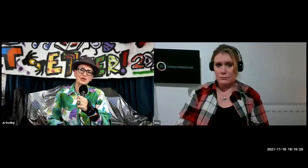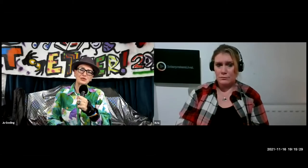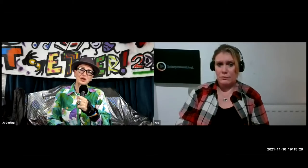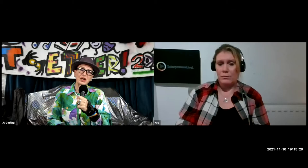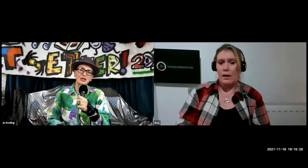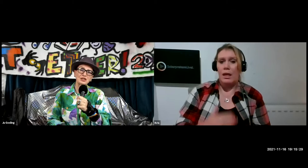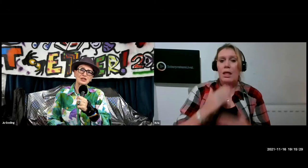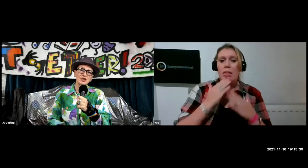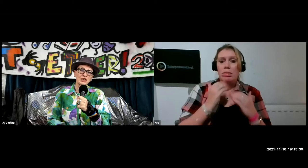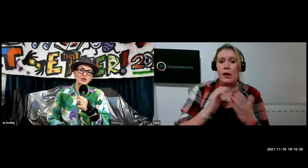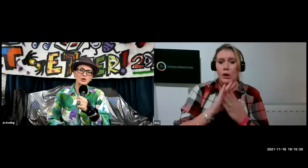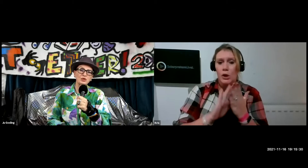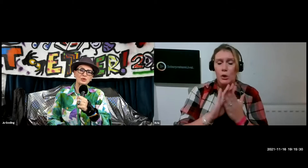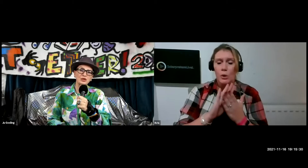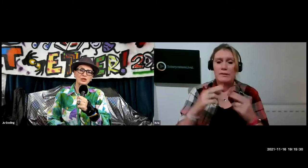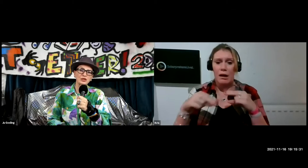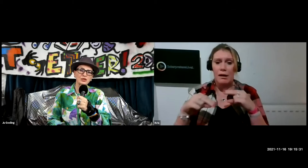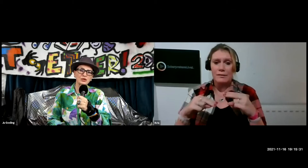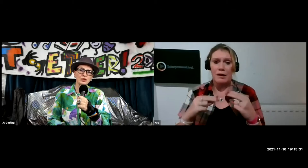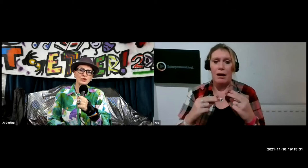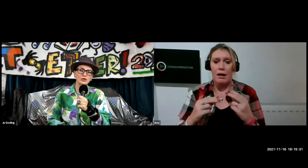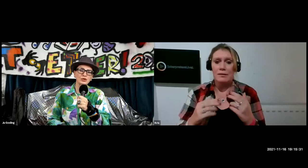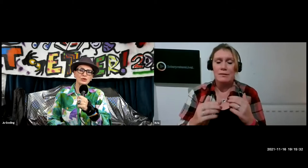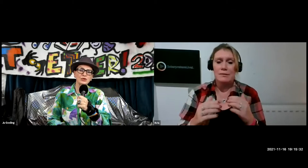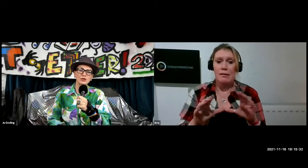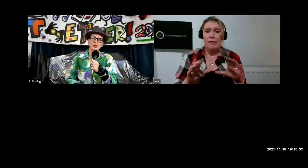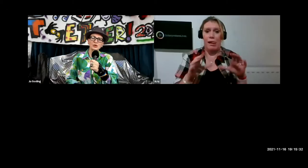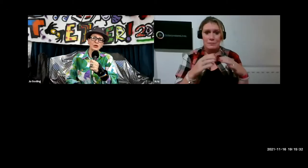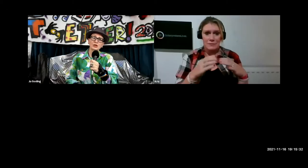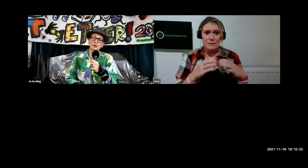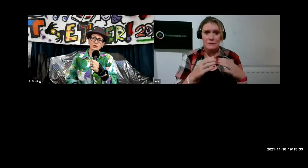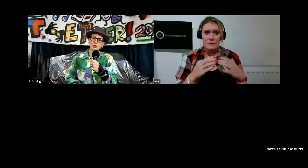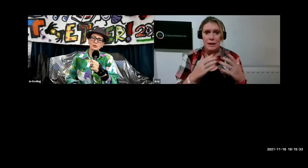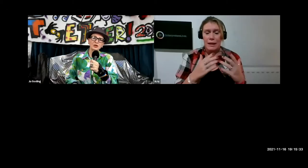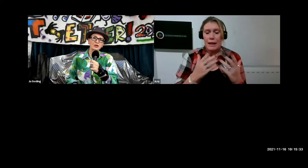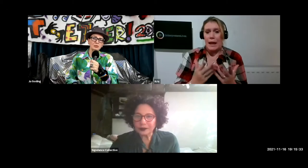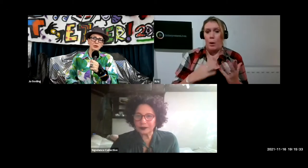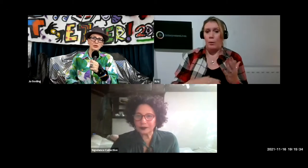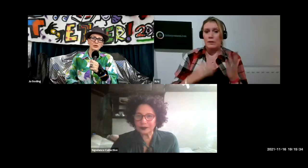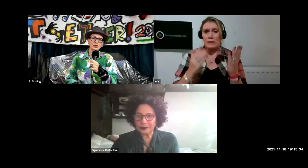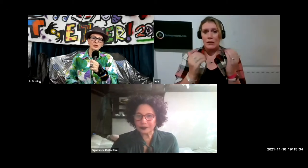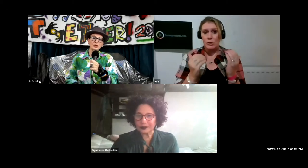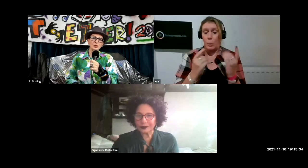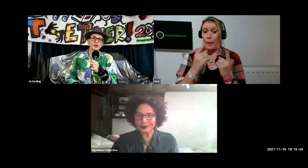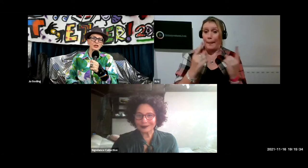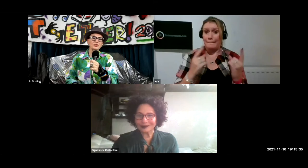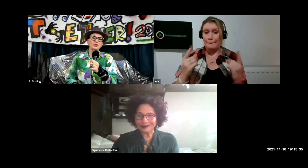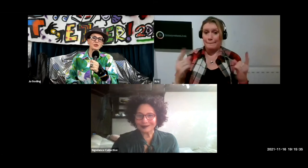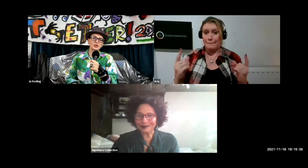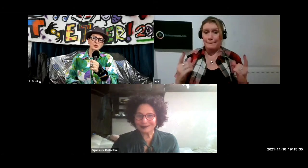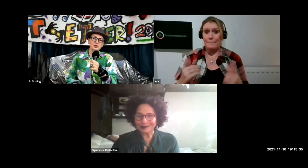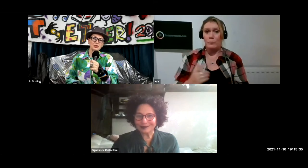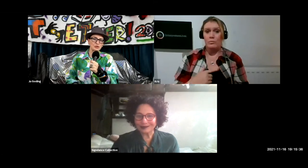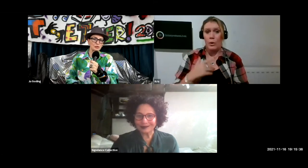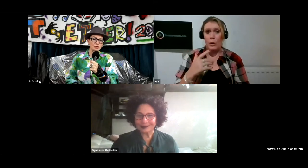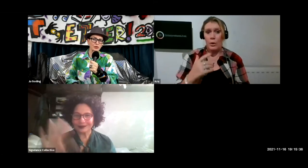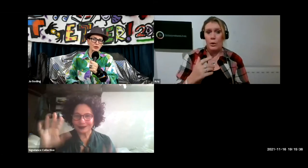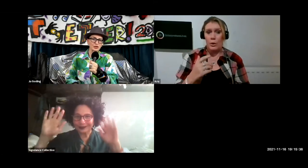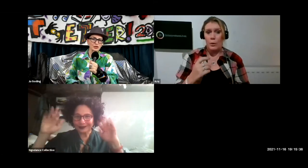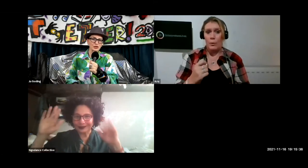Clap, clap, clap, clap, clap, clap, clap, clap, clap, clap, clap, clap, clap, clap, you see, it is like there is so much light in the room already! So this song is completely new, Lila can you put your mic on? Now it is on.